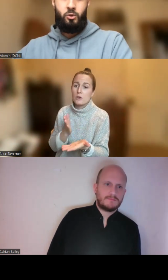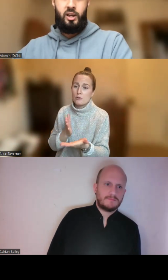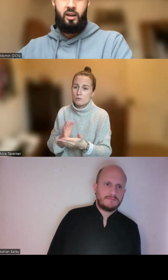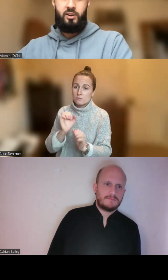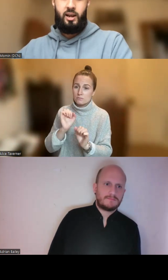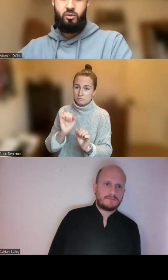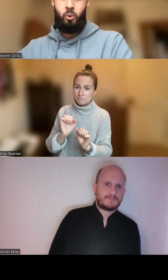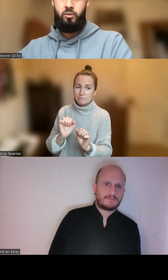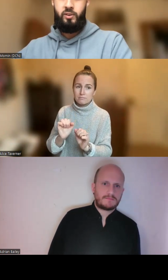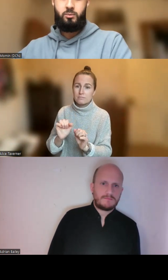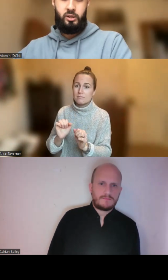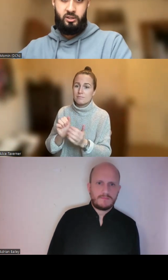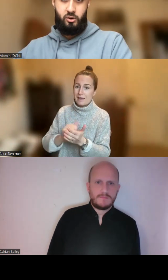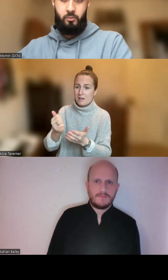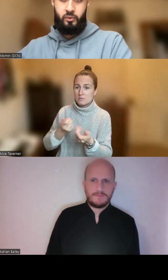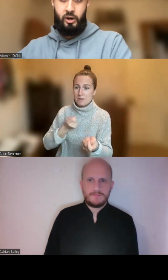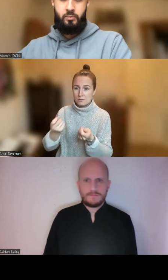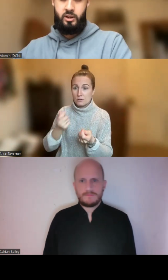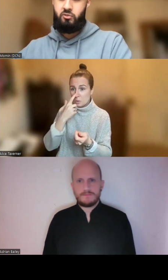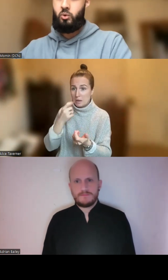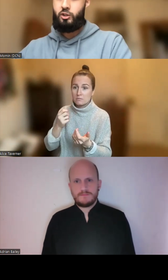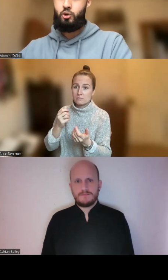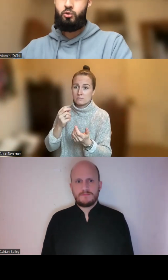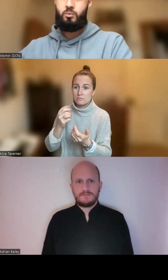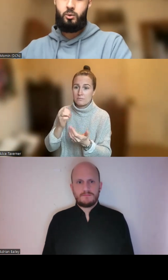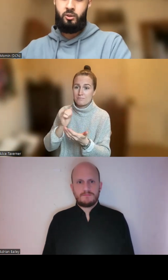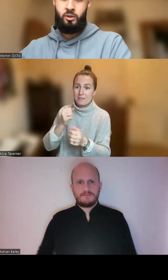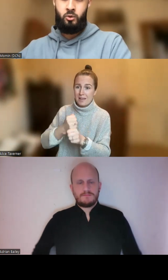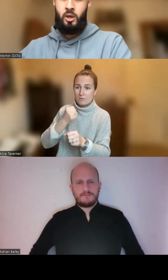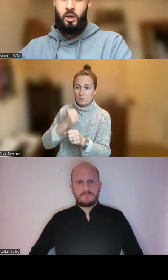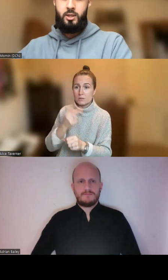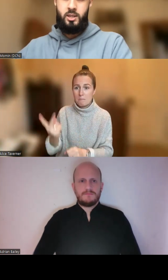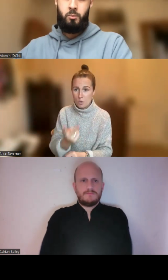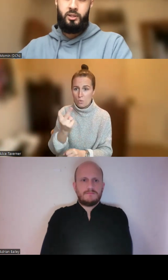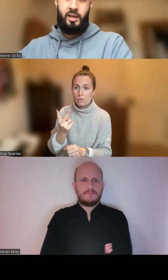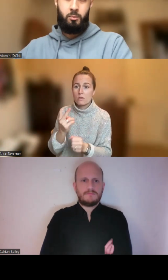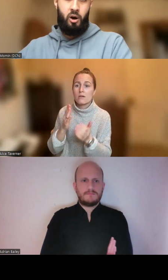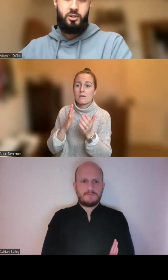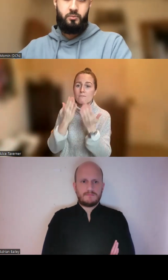you can advertise on both Facebook and Instagram. If you want to choose between the two, it's a simple tick box.